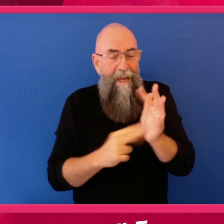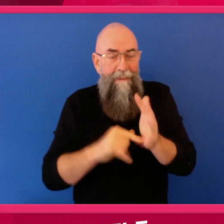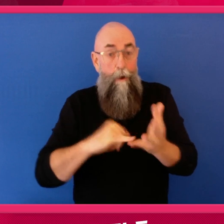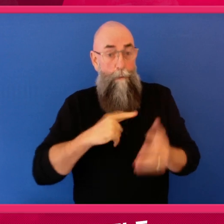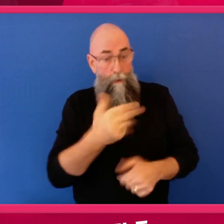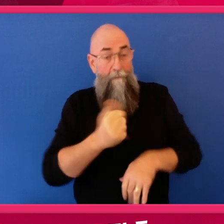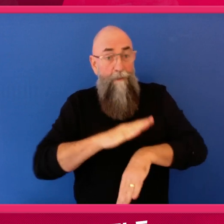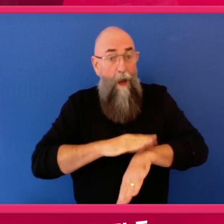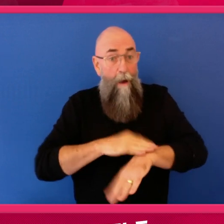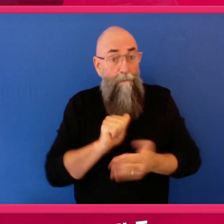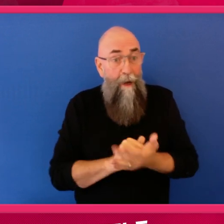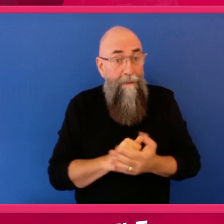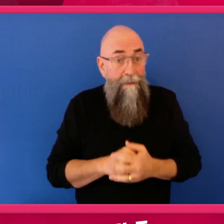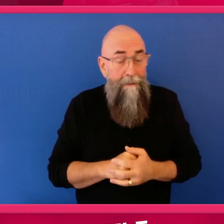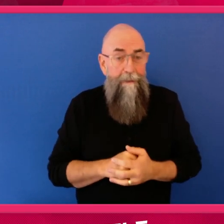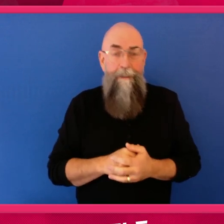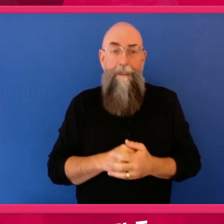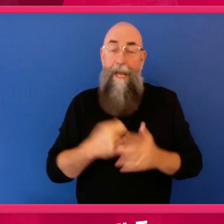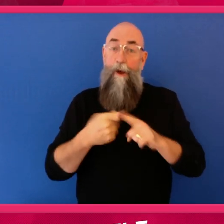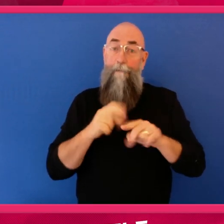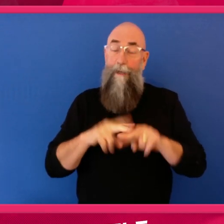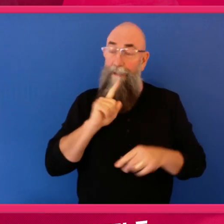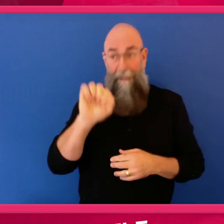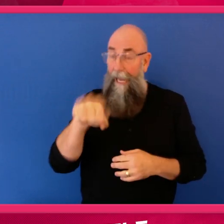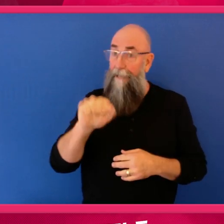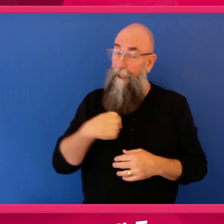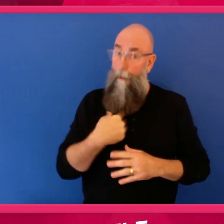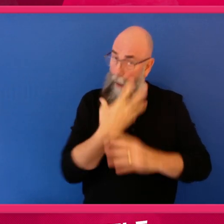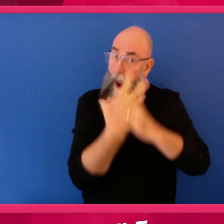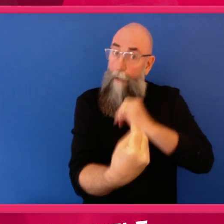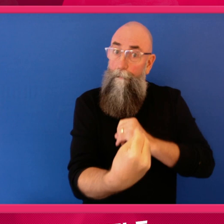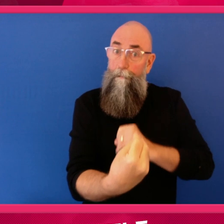Kurt Fearnley: And, and I'm very invested. Georgie Tunny: Yeah, you are. And you're Kurt